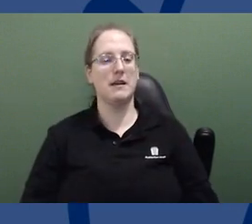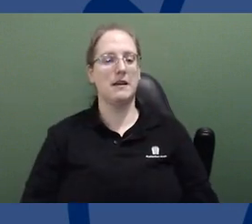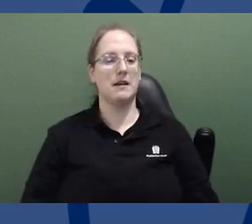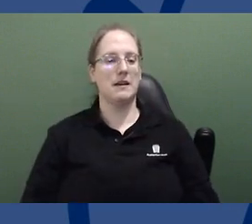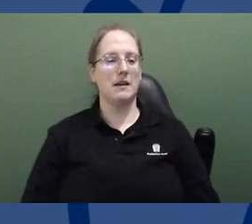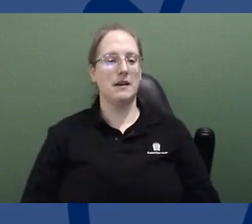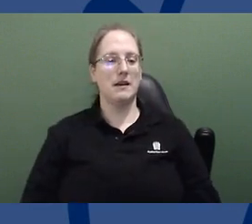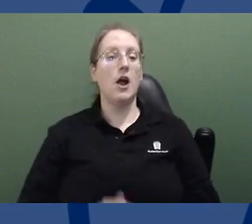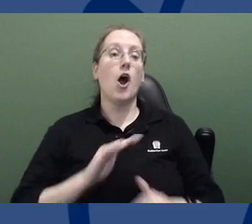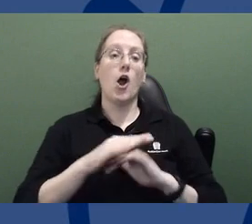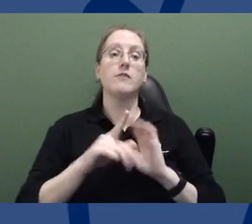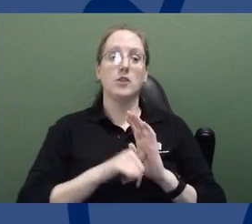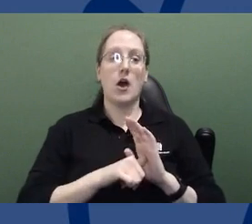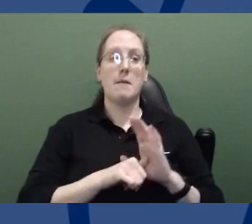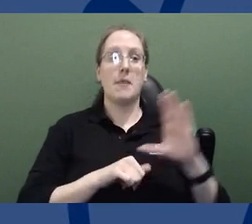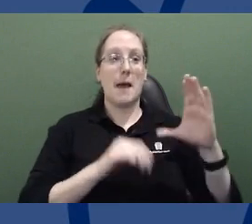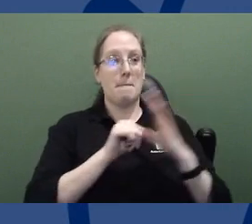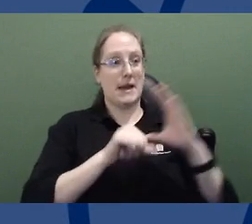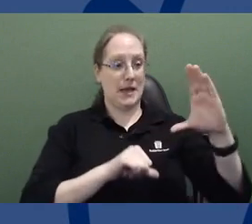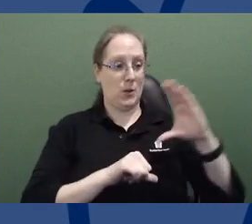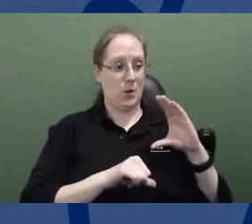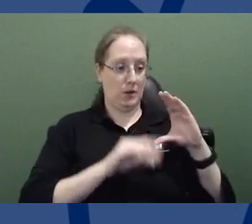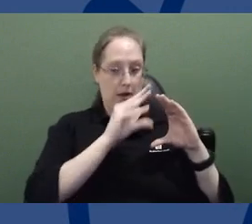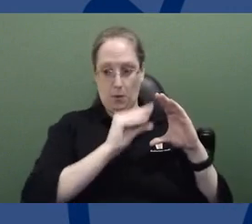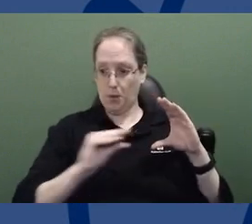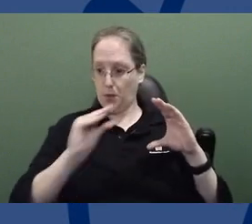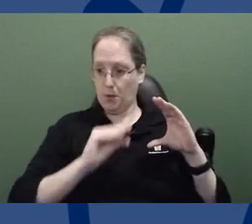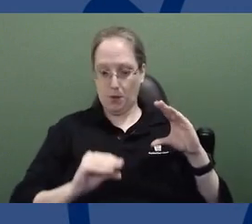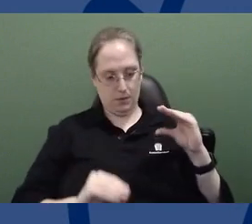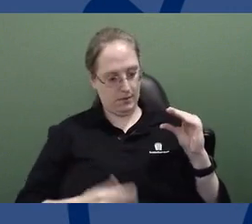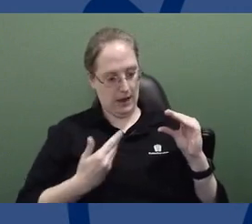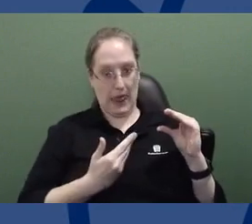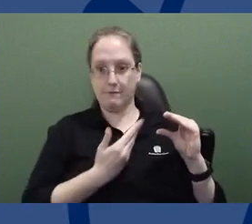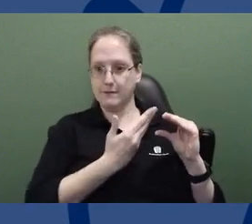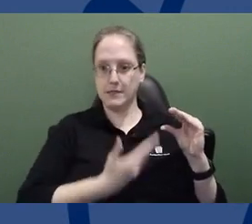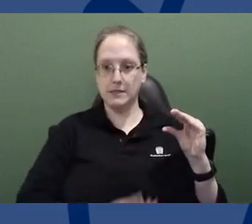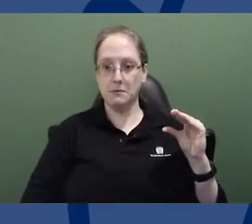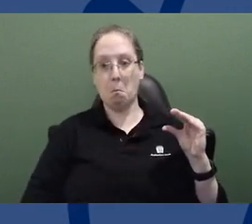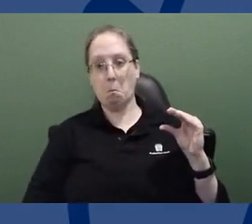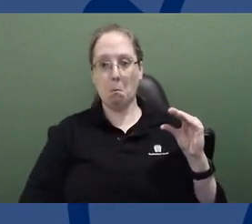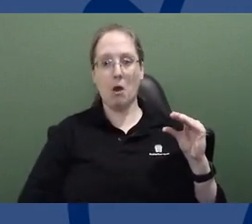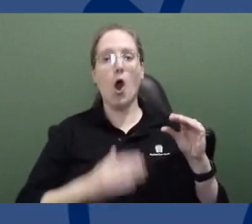money can be put towards. The idea is we want to see cash go out to businesses. We want